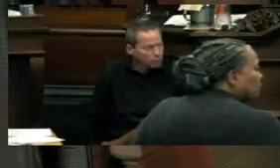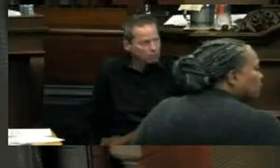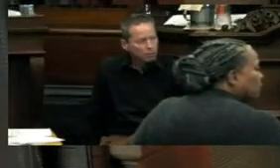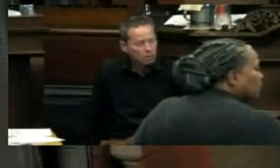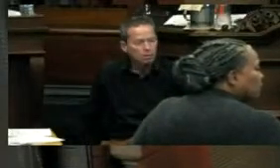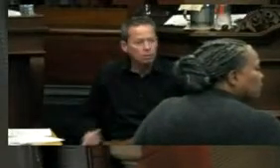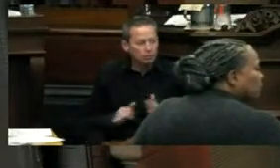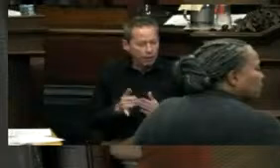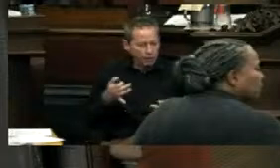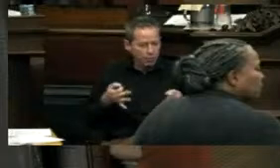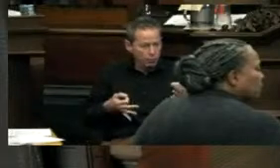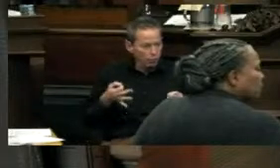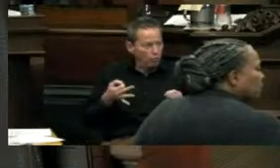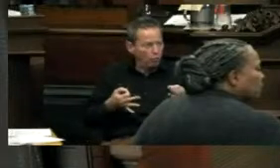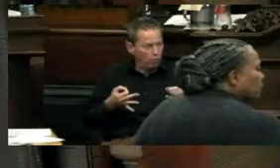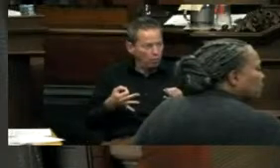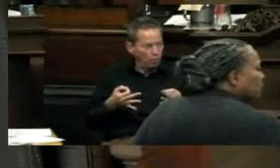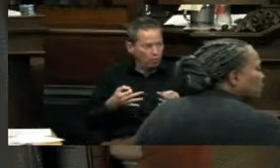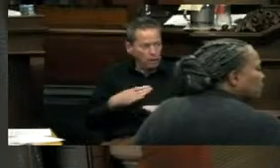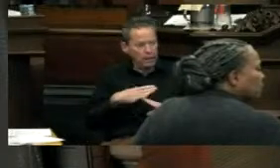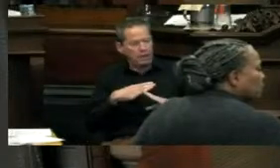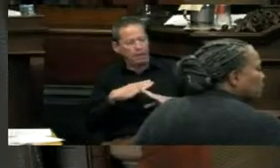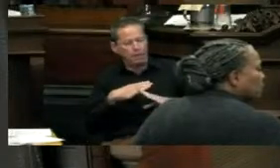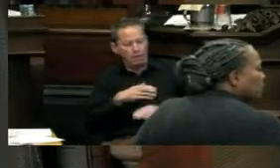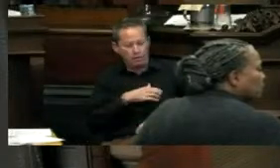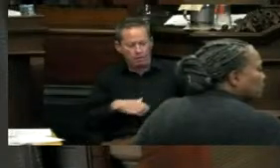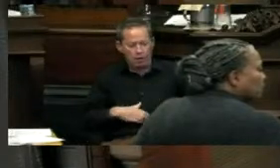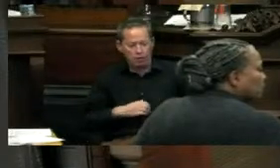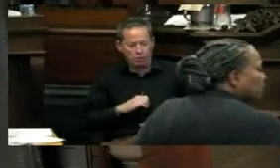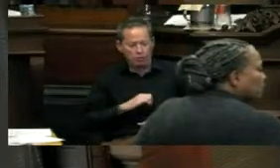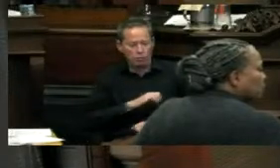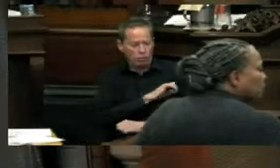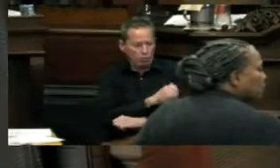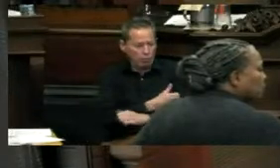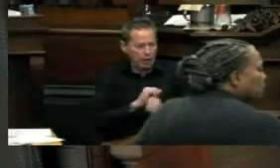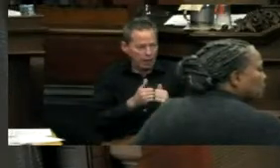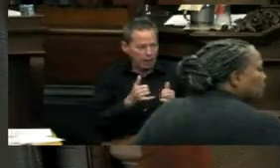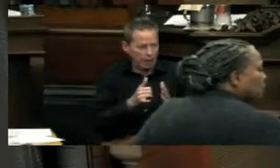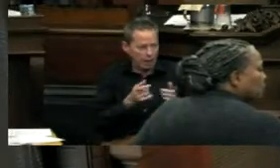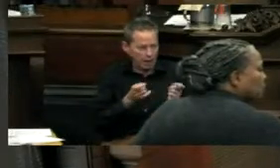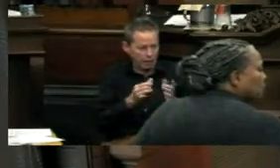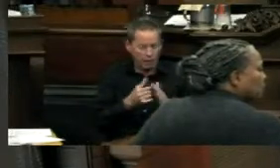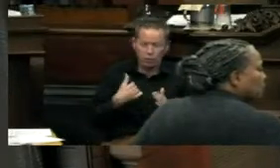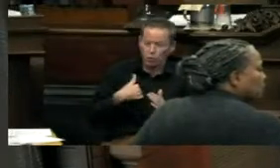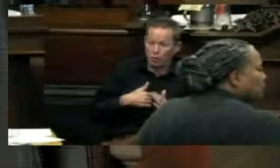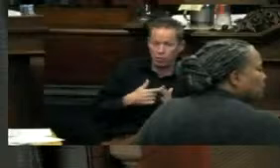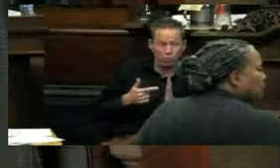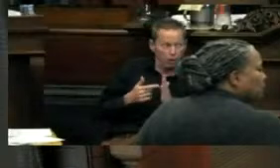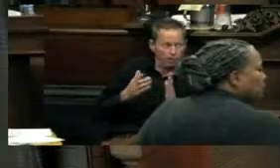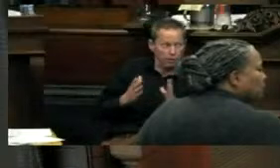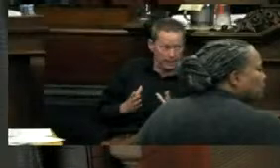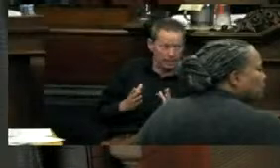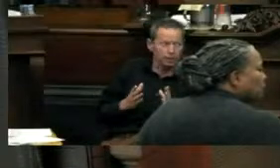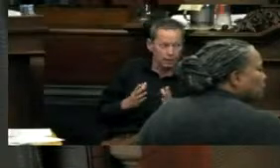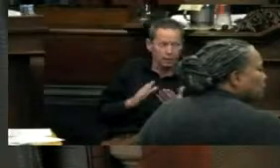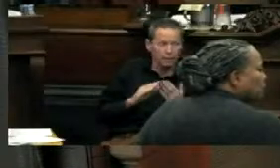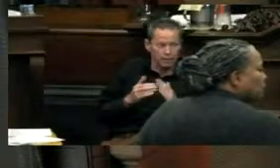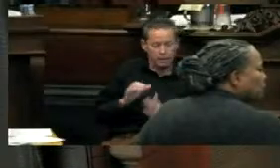pre-referendum challenge that the court we believed, inhibited